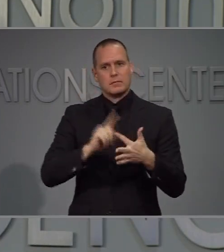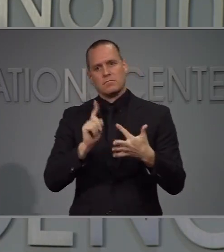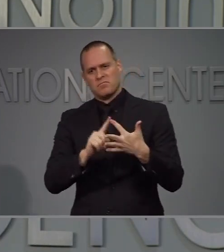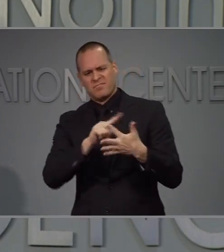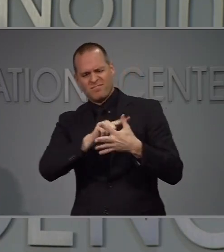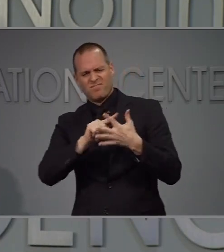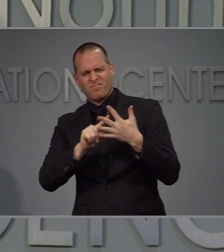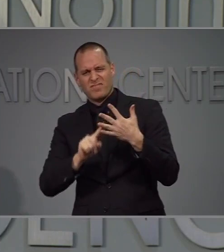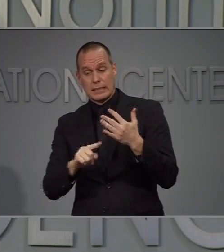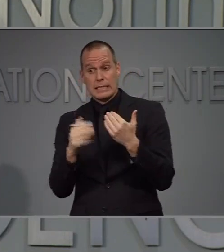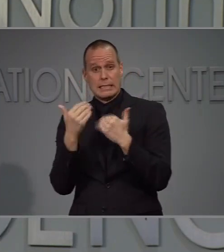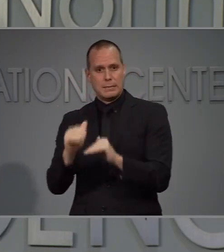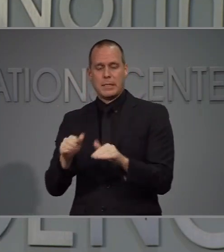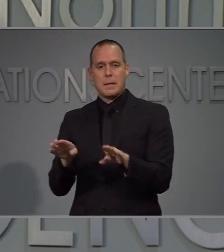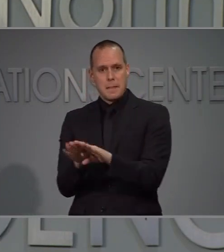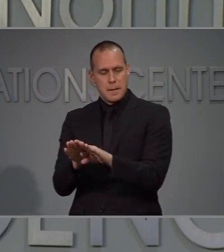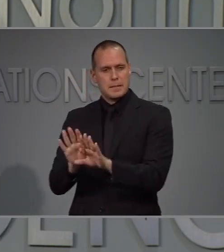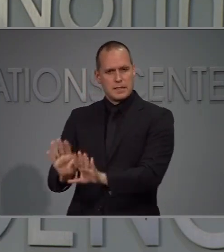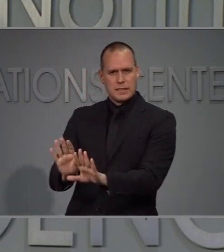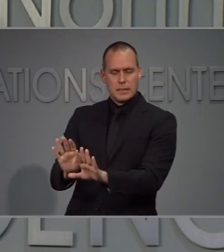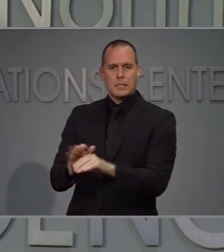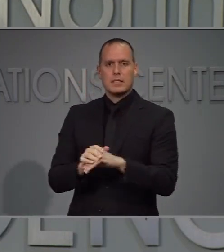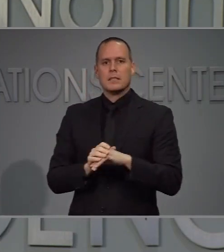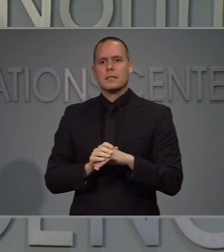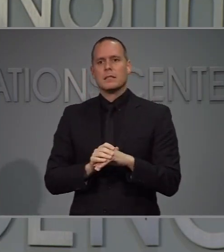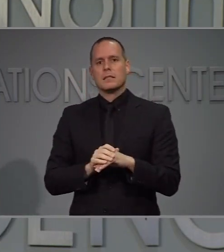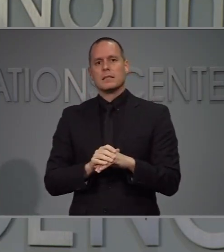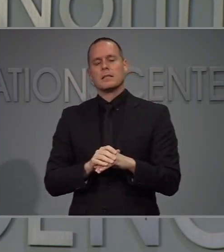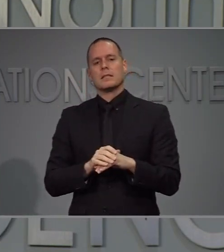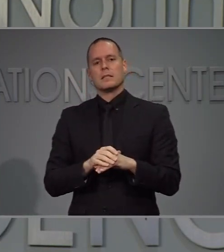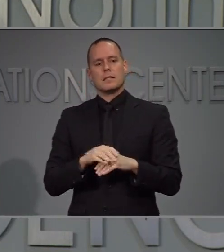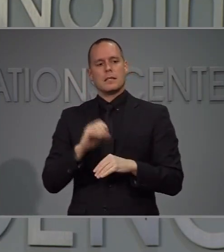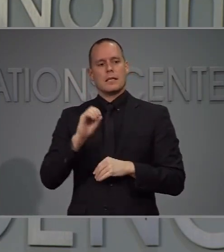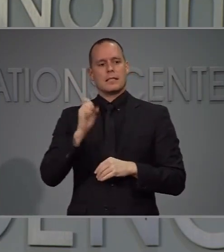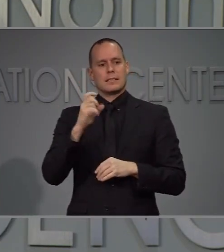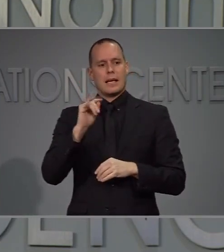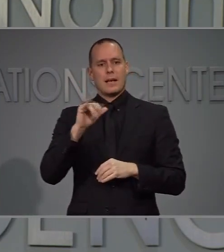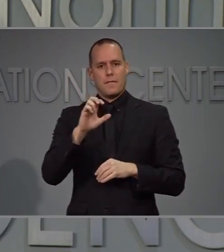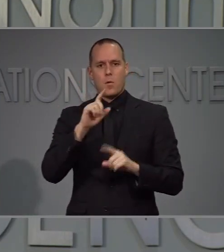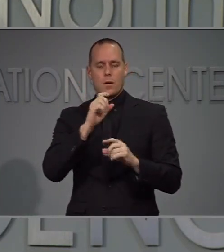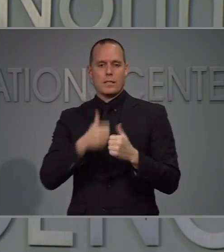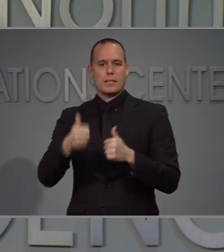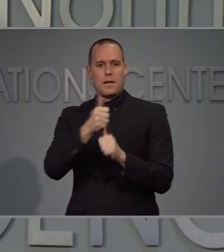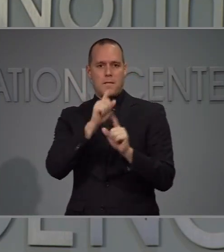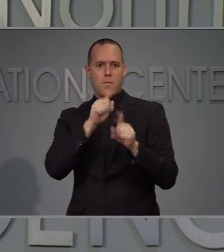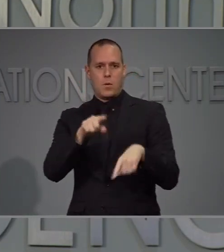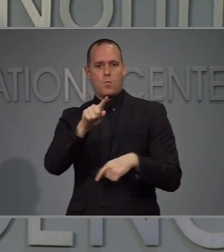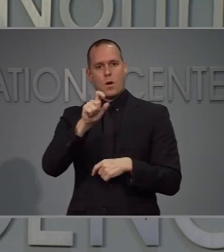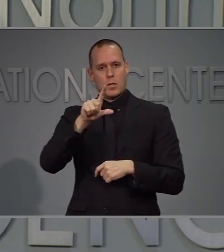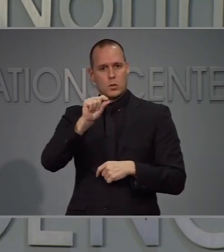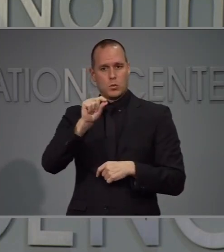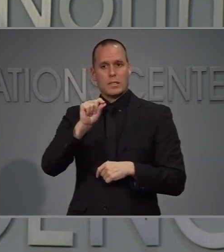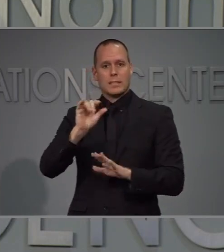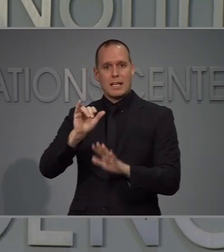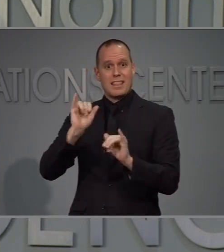CLOSE CONTACT BUSINESSES LIKE HAIR SALONS NAIL SALONS MOVIE THEATERS AND OTHERS.